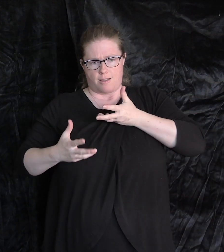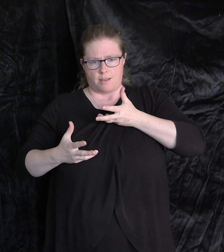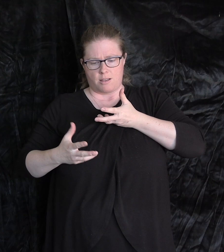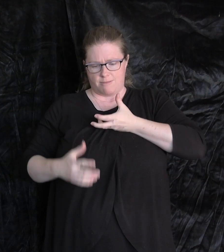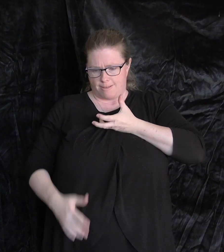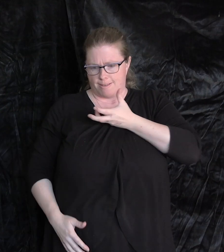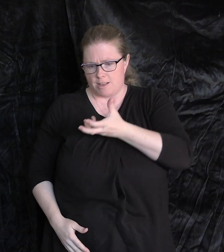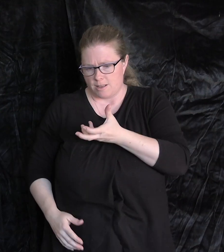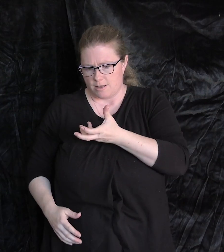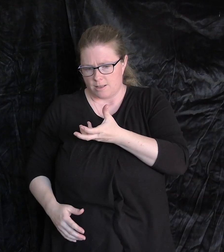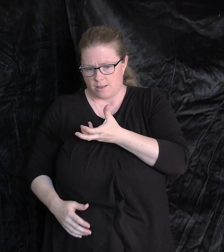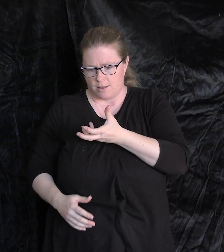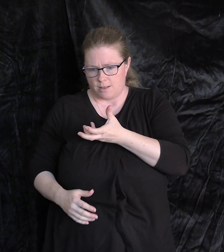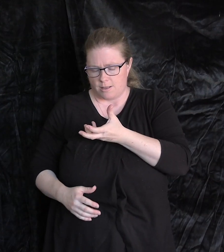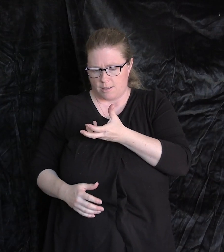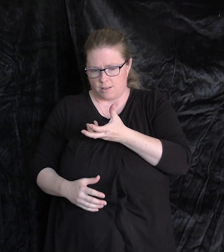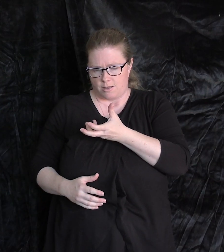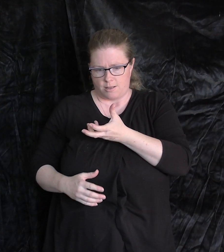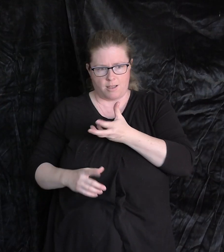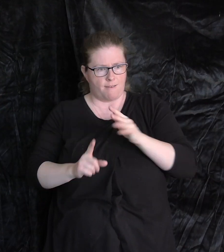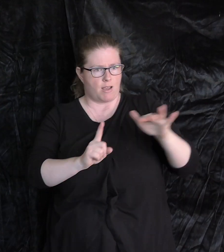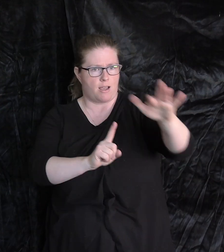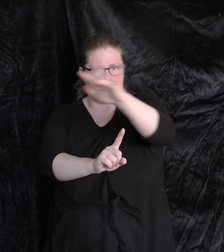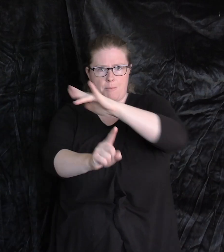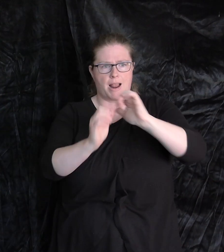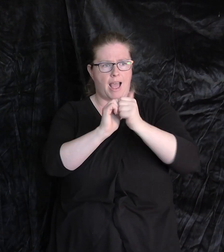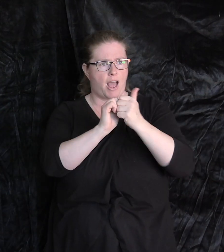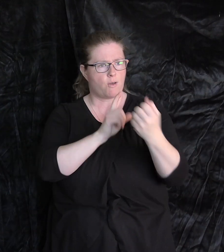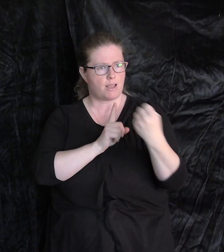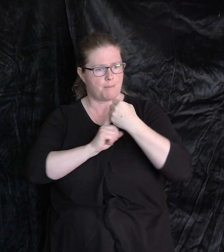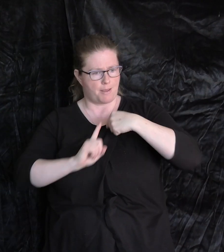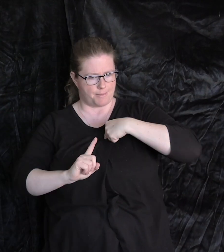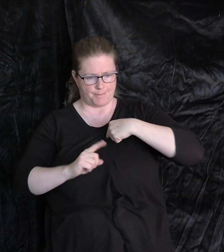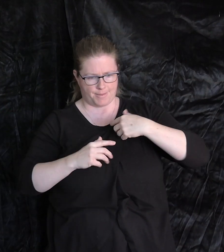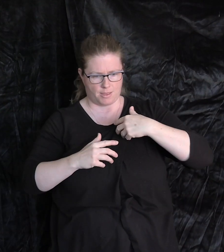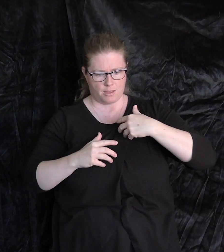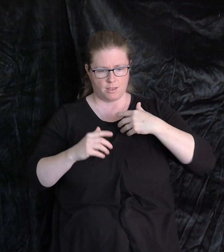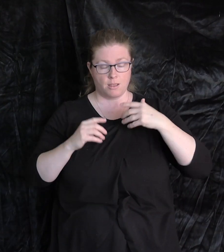and collaborate with your sensory environment. Shift your listening attention away from your